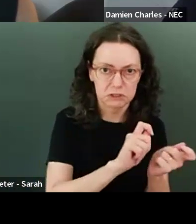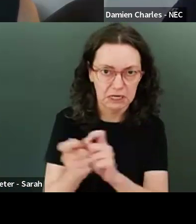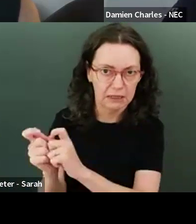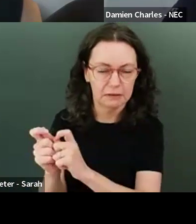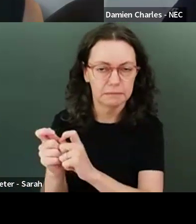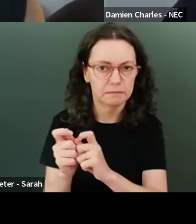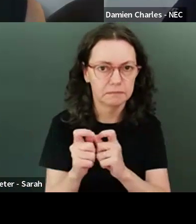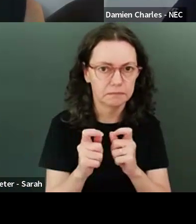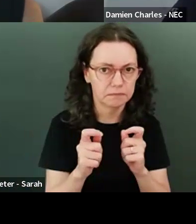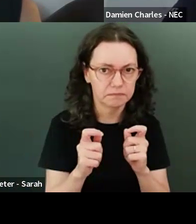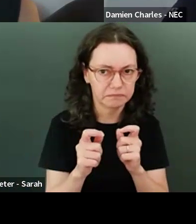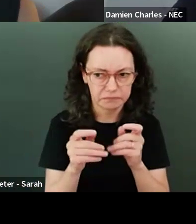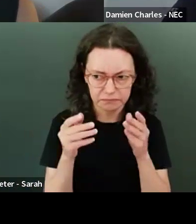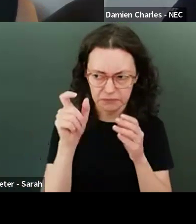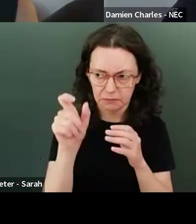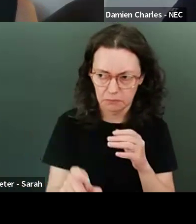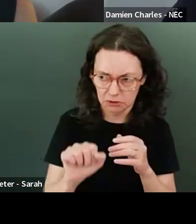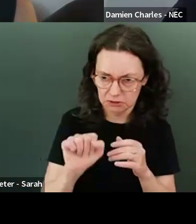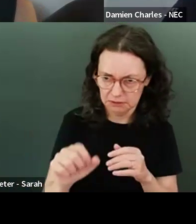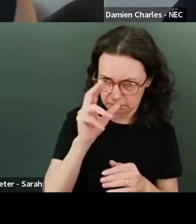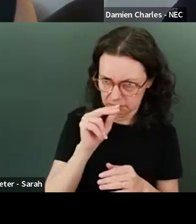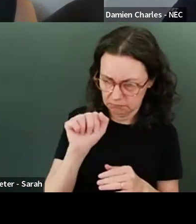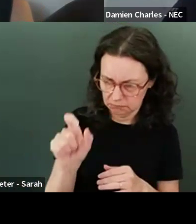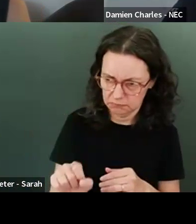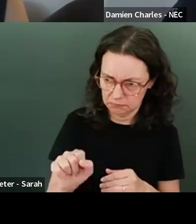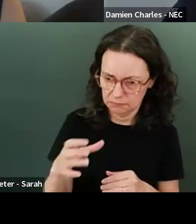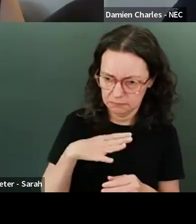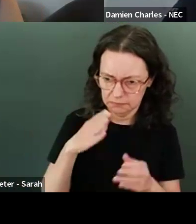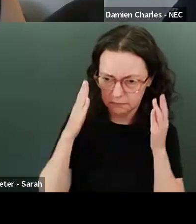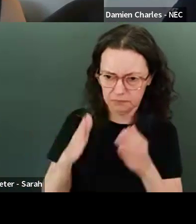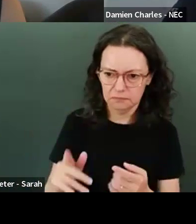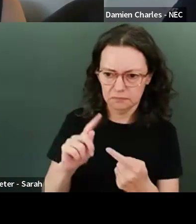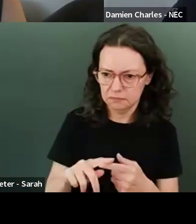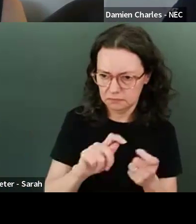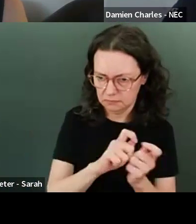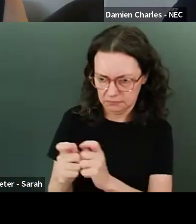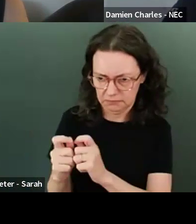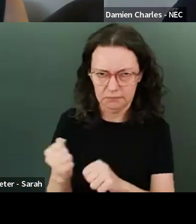on the young person's needs and